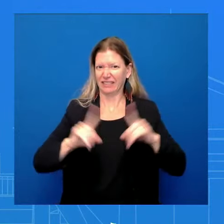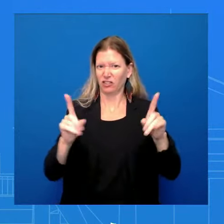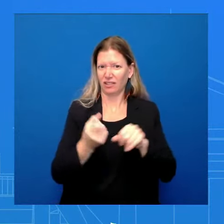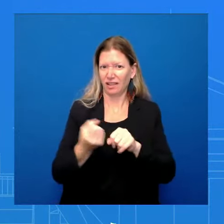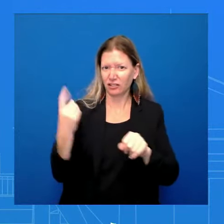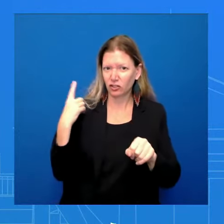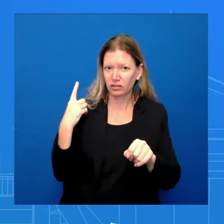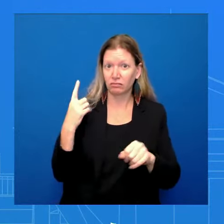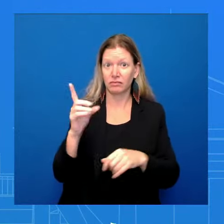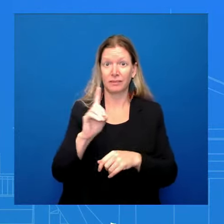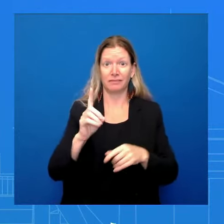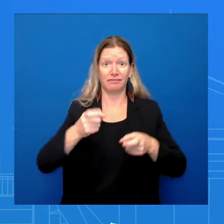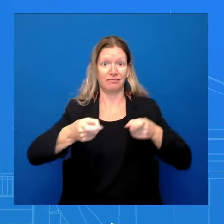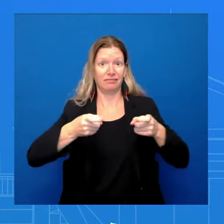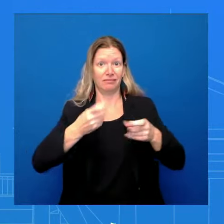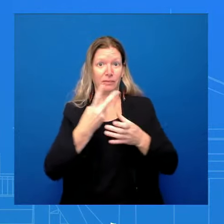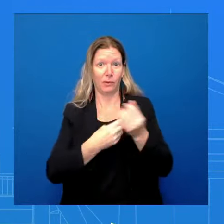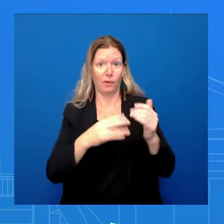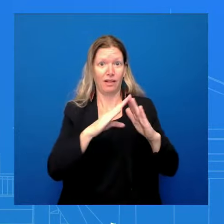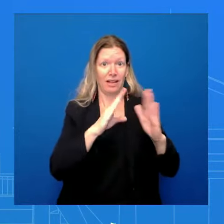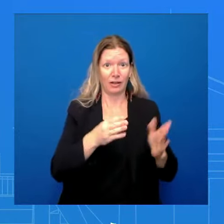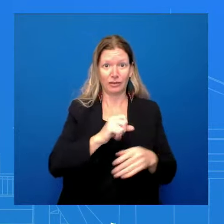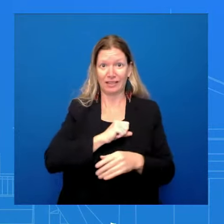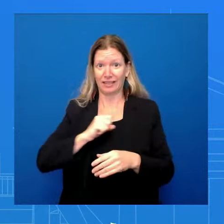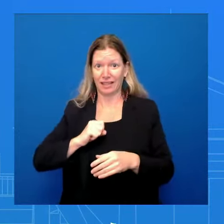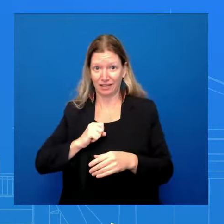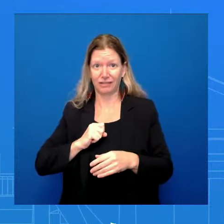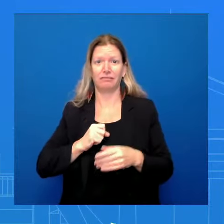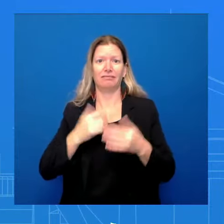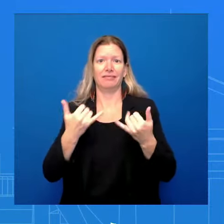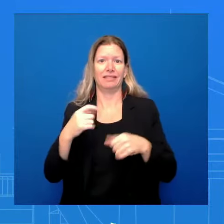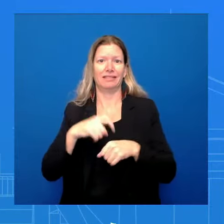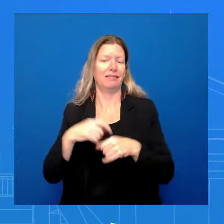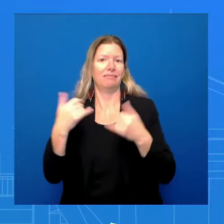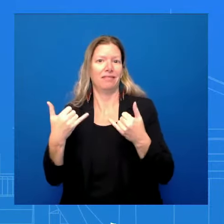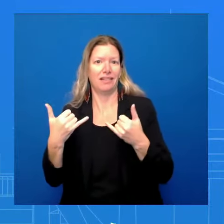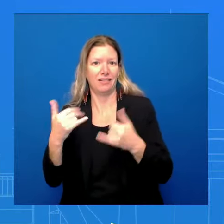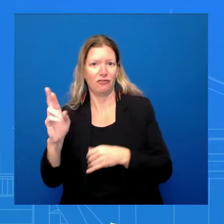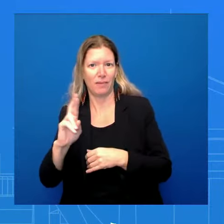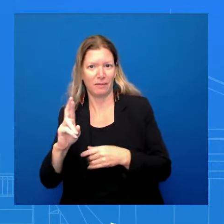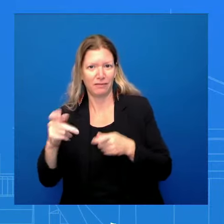The dynamic being different -- does that make your job, the administration's job that much more difficult